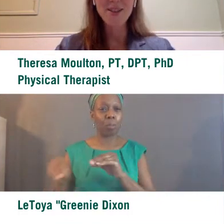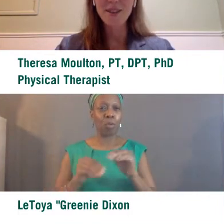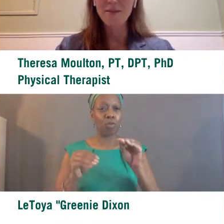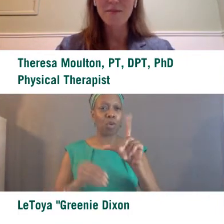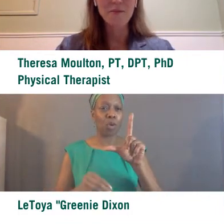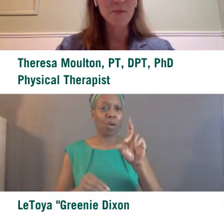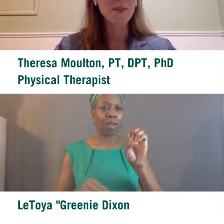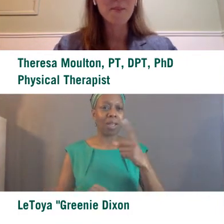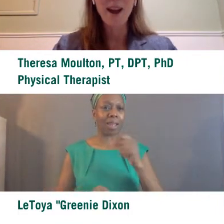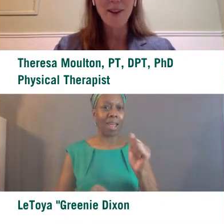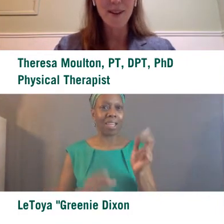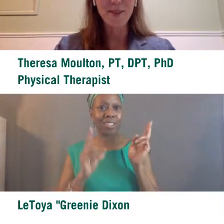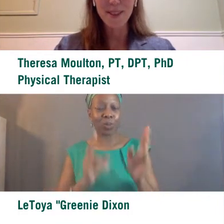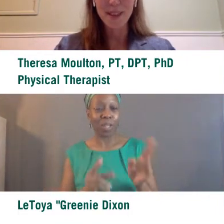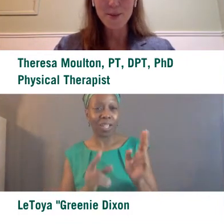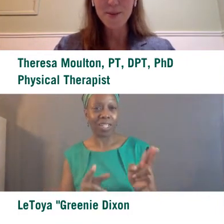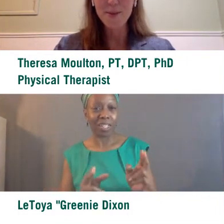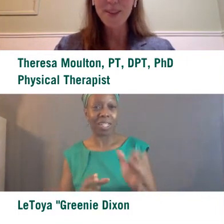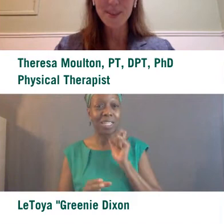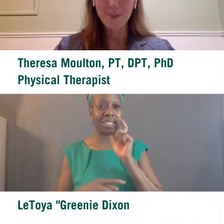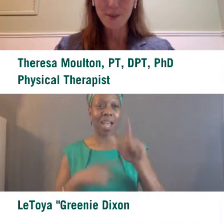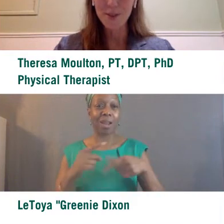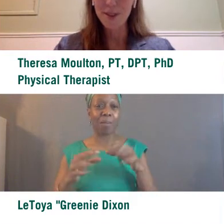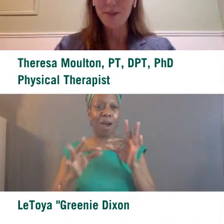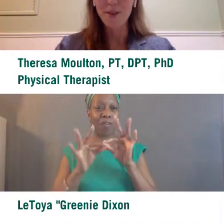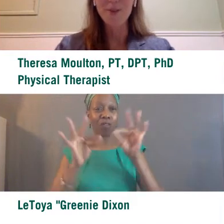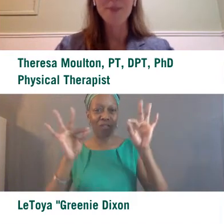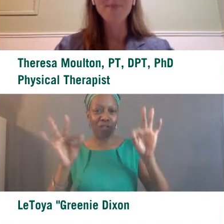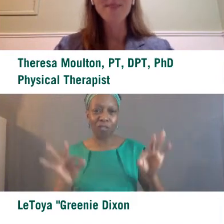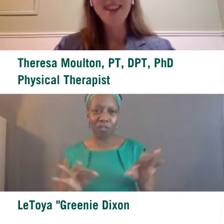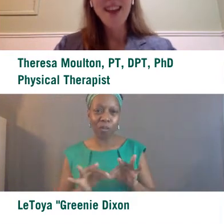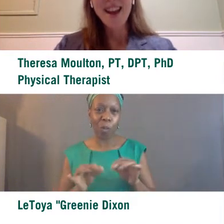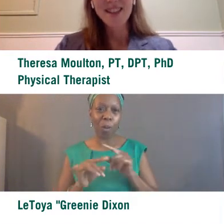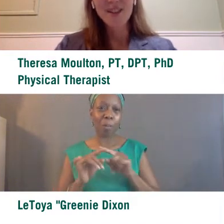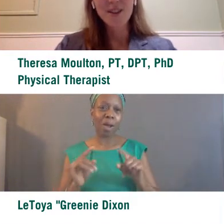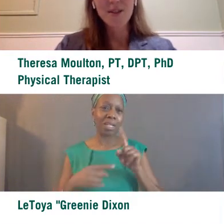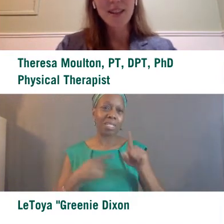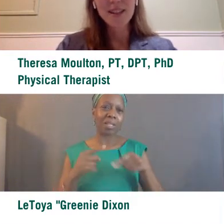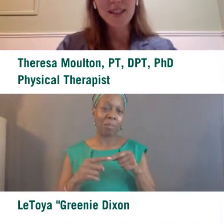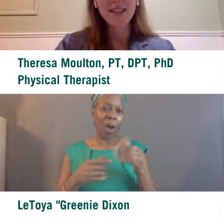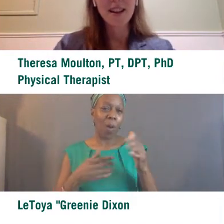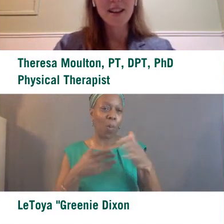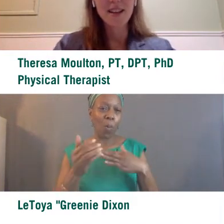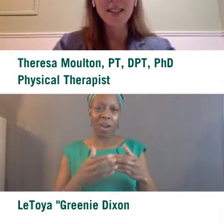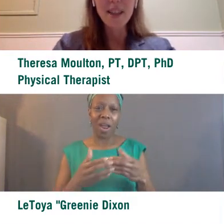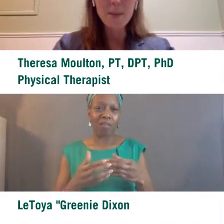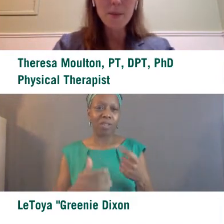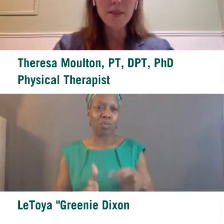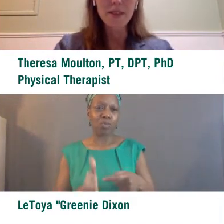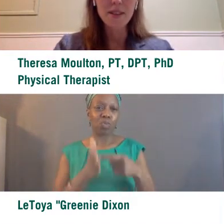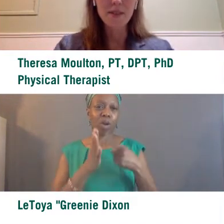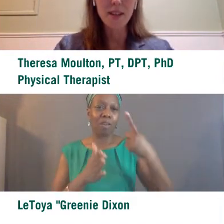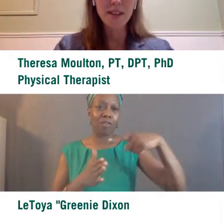You can move them however they move to move yourself forward. And so that's an example of a device